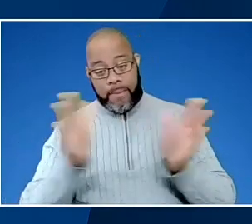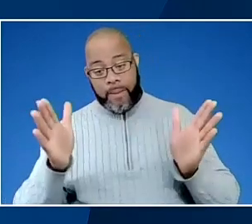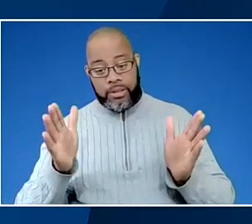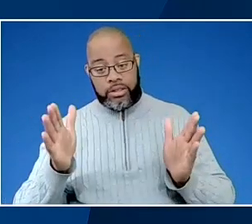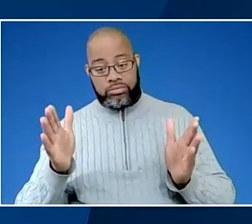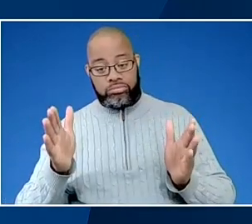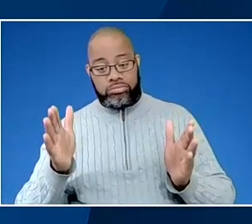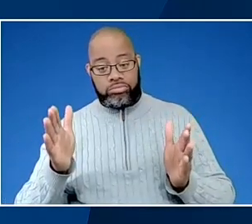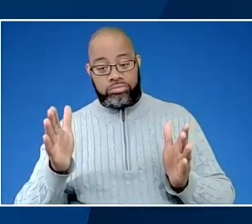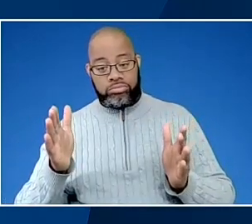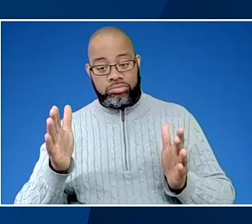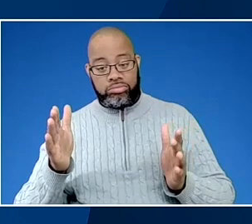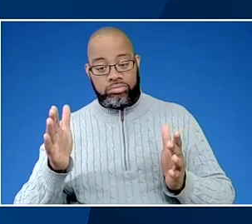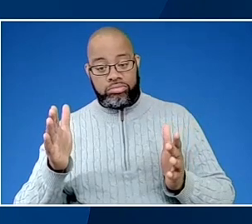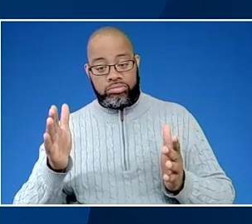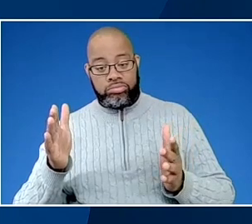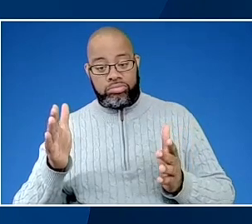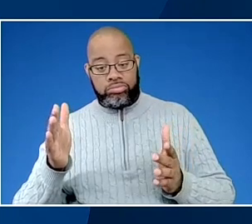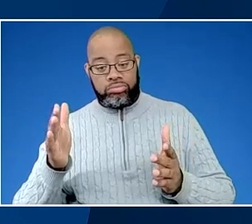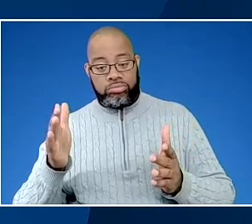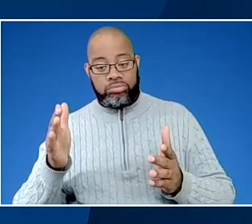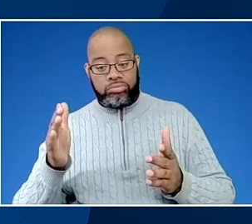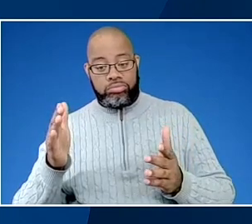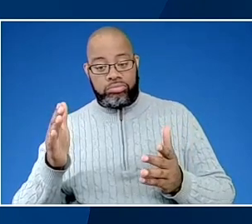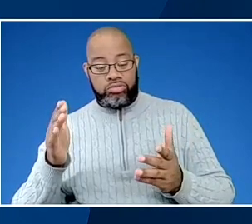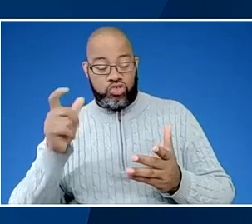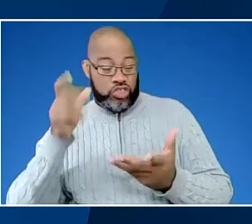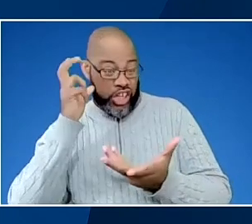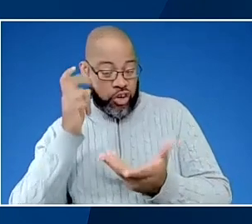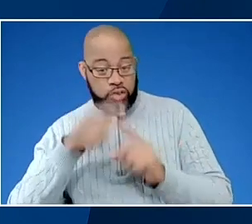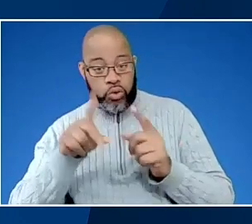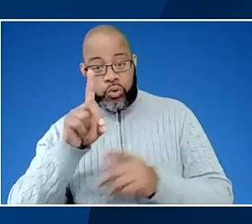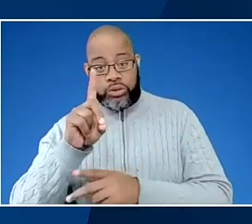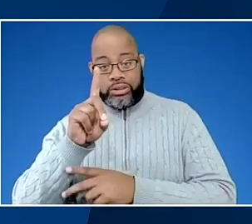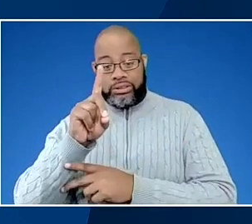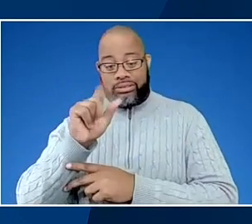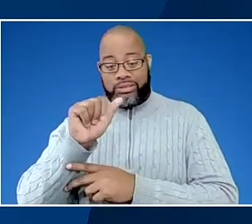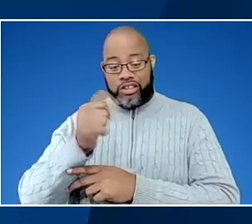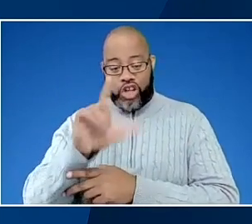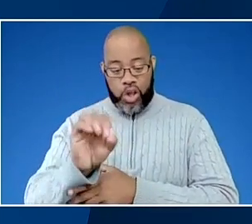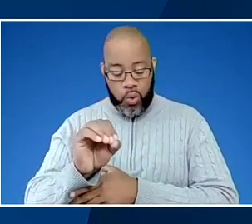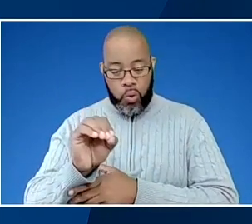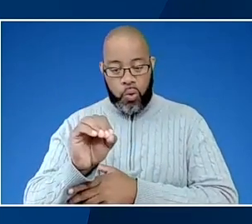So, D'Angelo, what- you know, as a- you